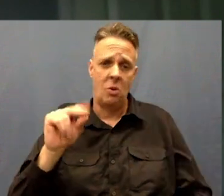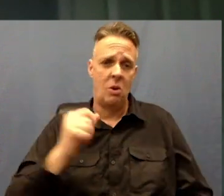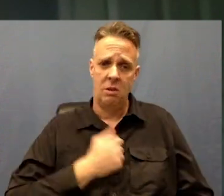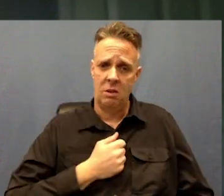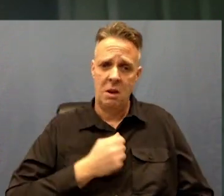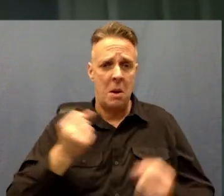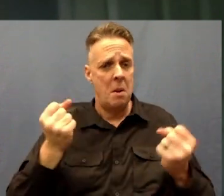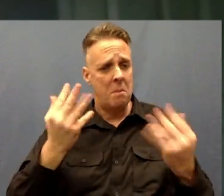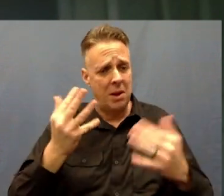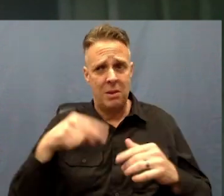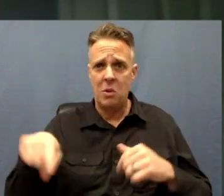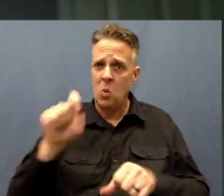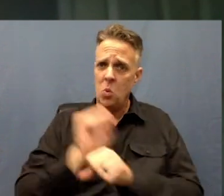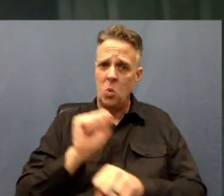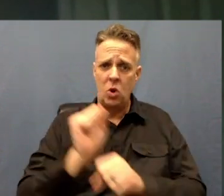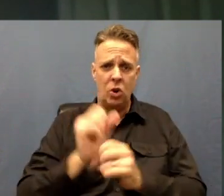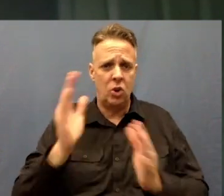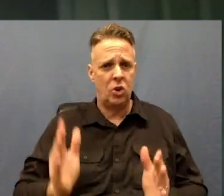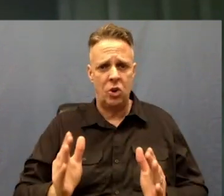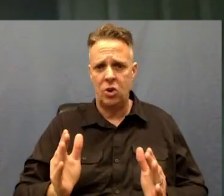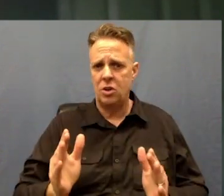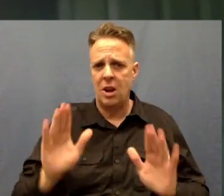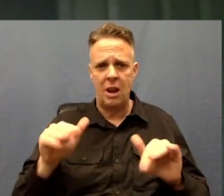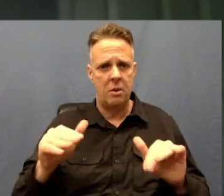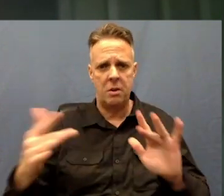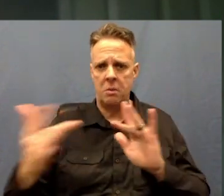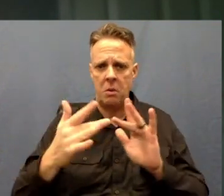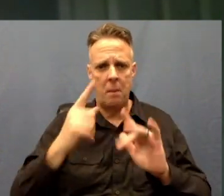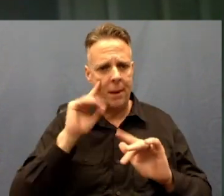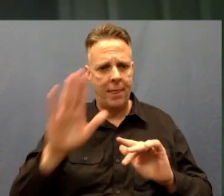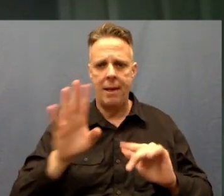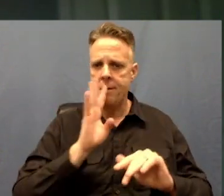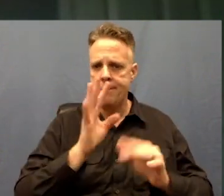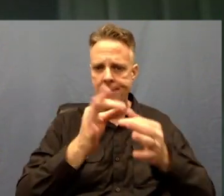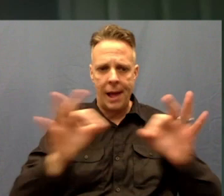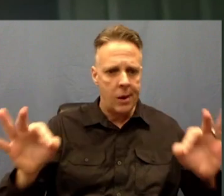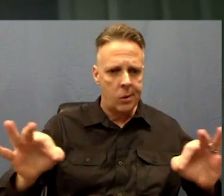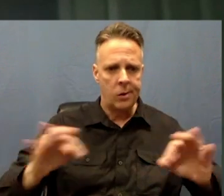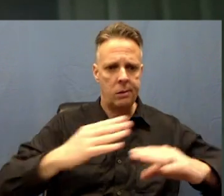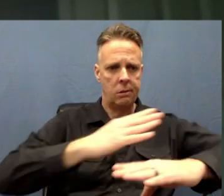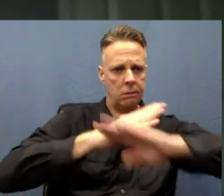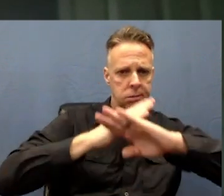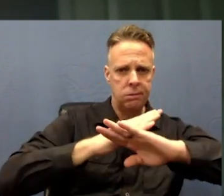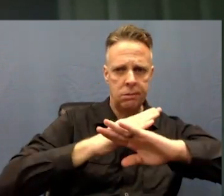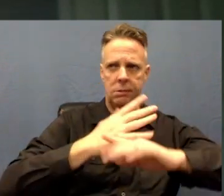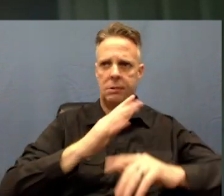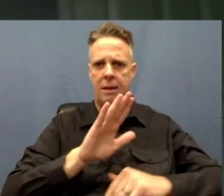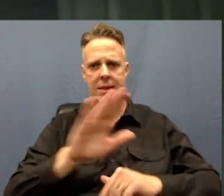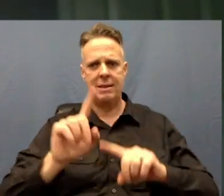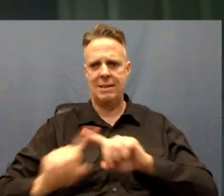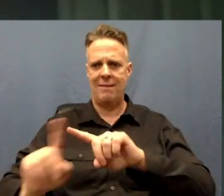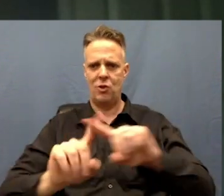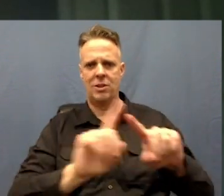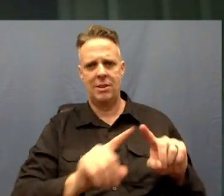THERE'S MANY, MANY WORKERS THEY HAVEN'T BEEN ABLE TO REACH BECAUSE OF LANGUAGE BARRIERS. OR OTHER -- SOMETIMES THEY